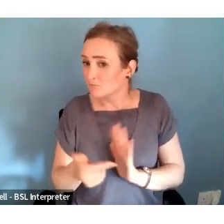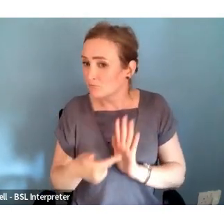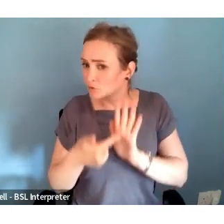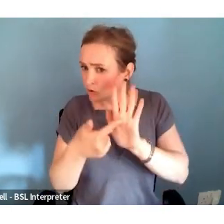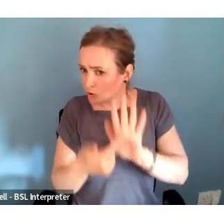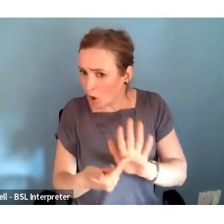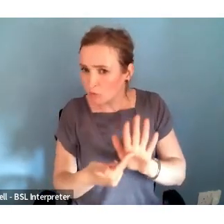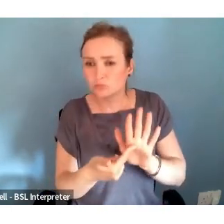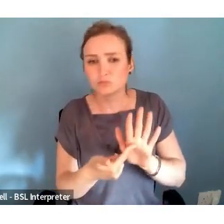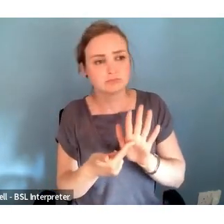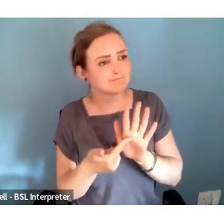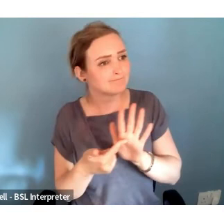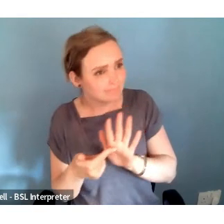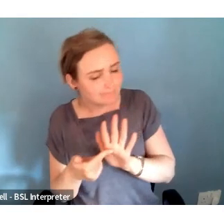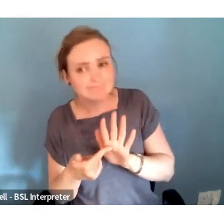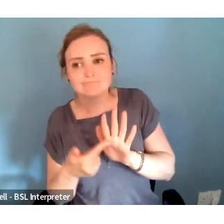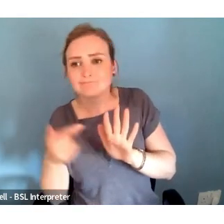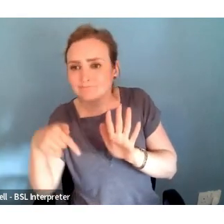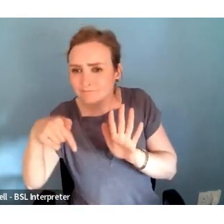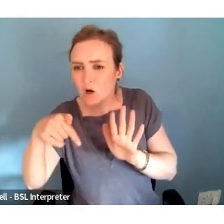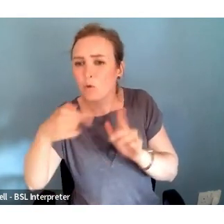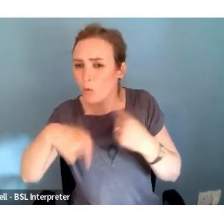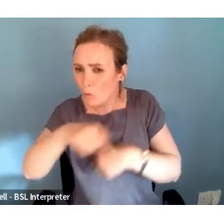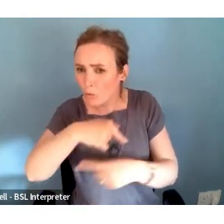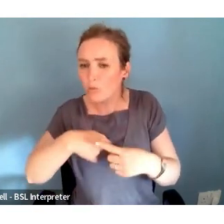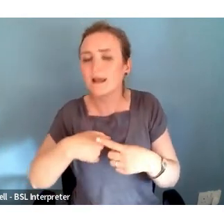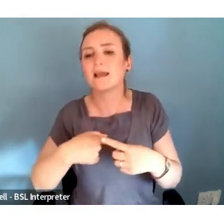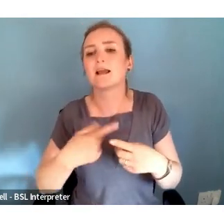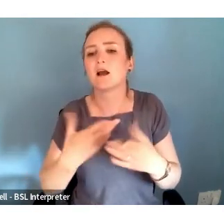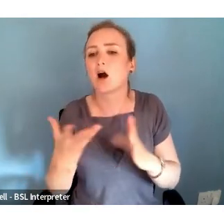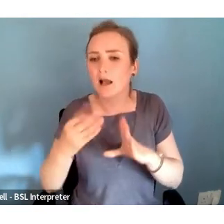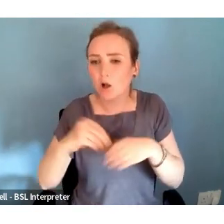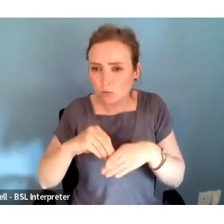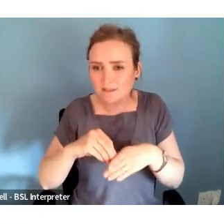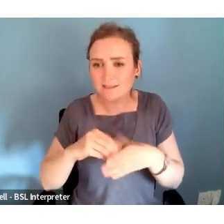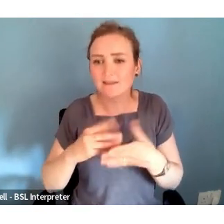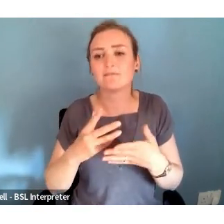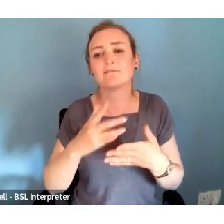that inclusion and diversity and disability is very much on your agenda